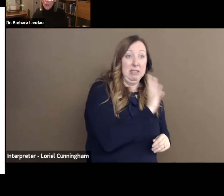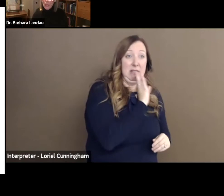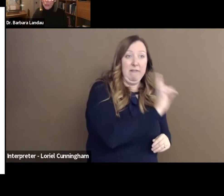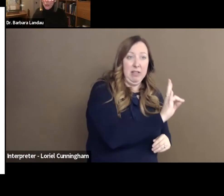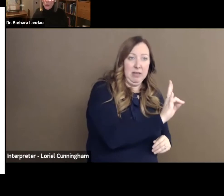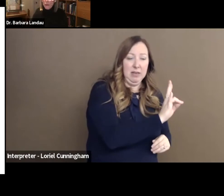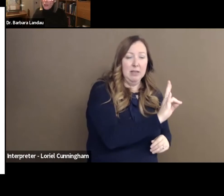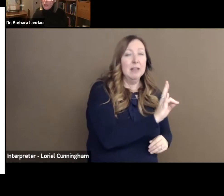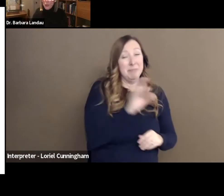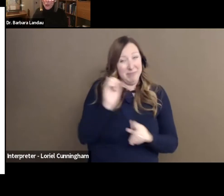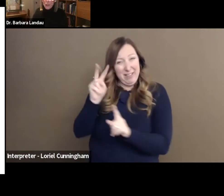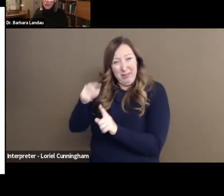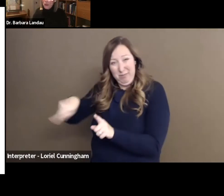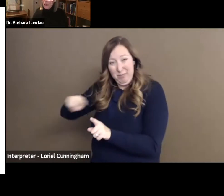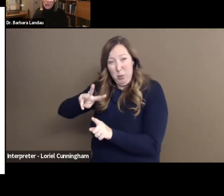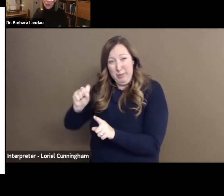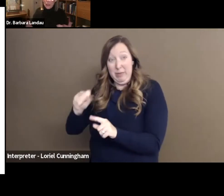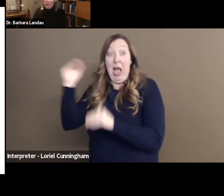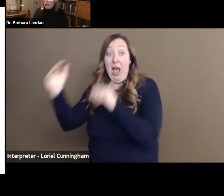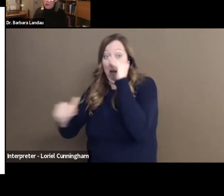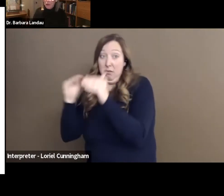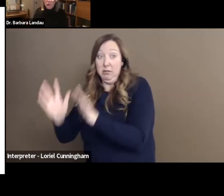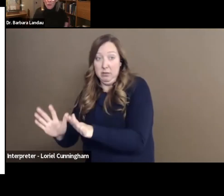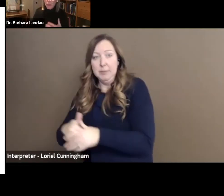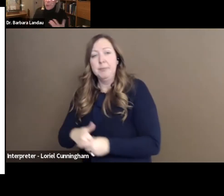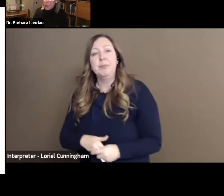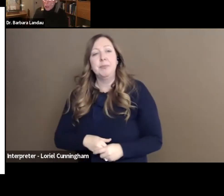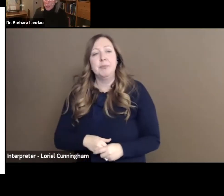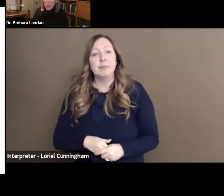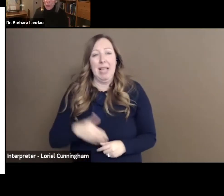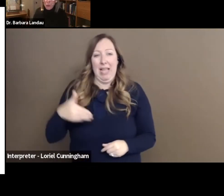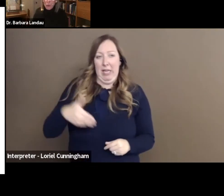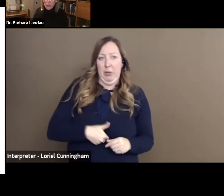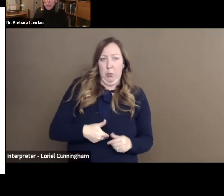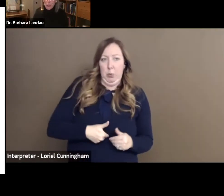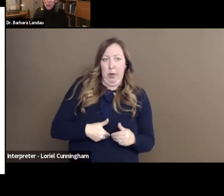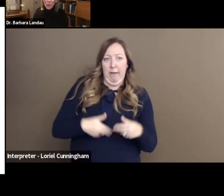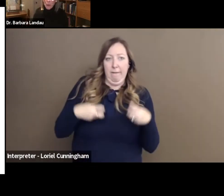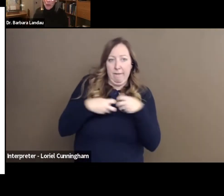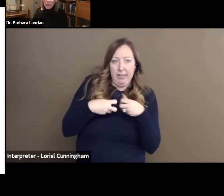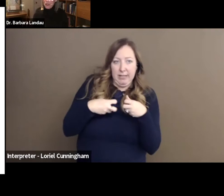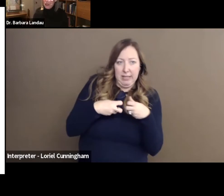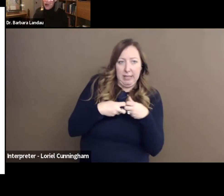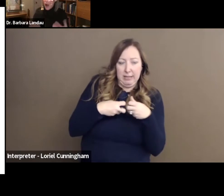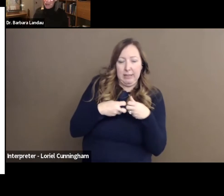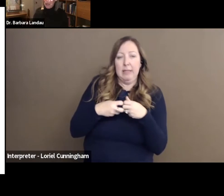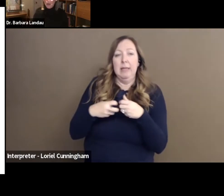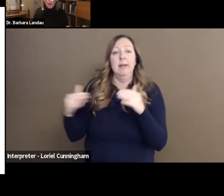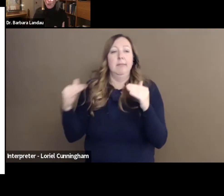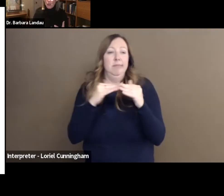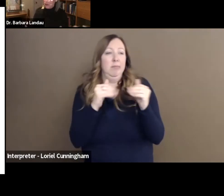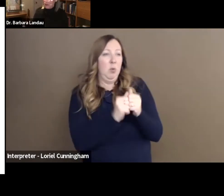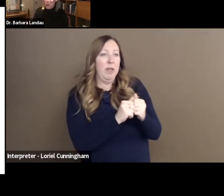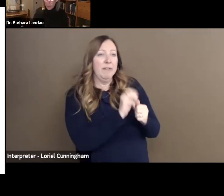intuitive physics also is at the level of four to six year olds